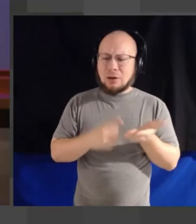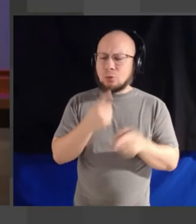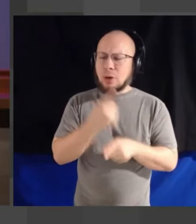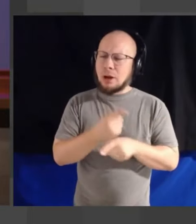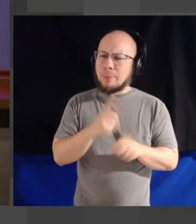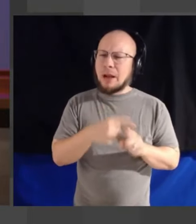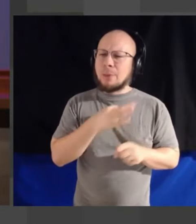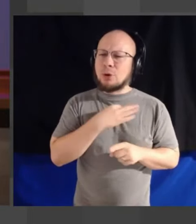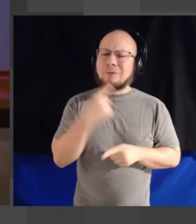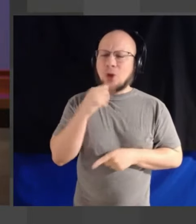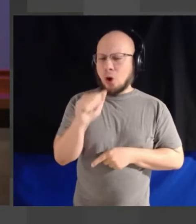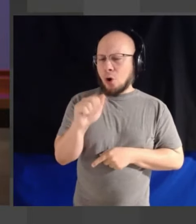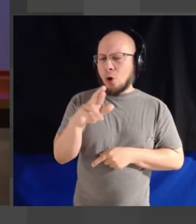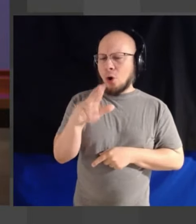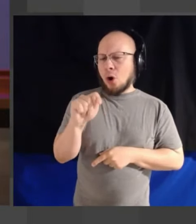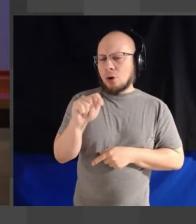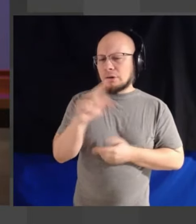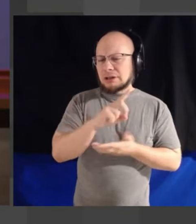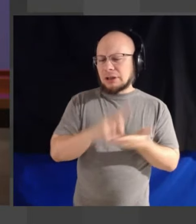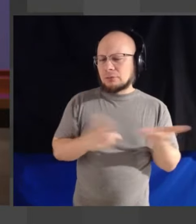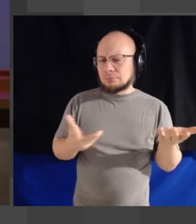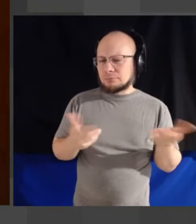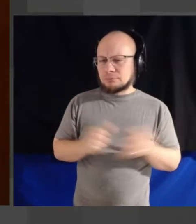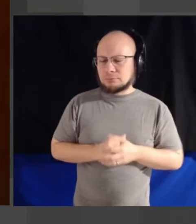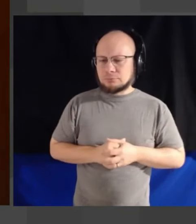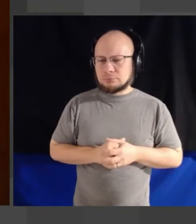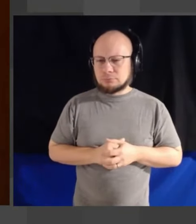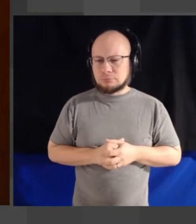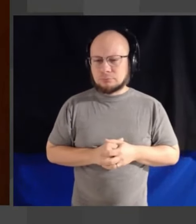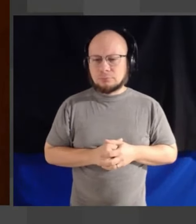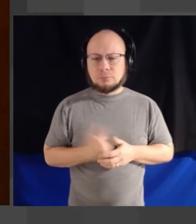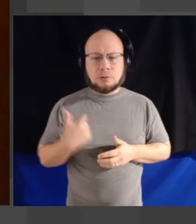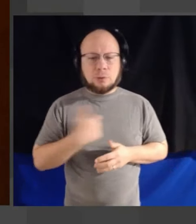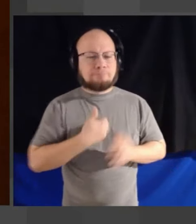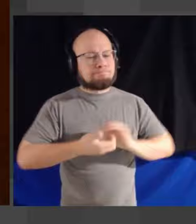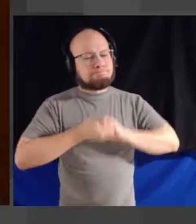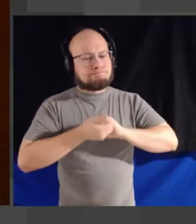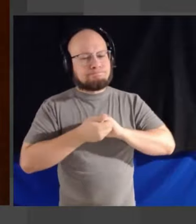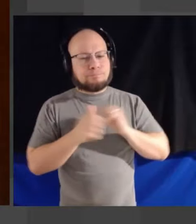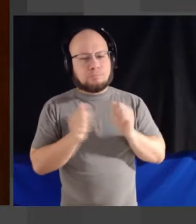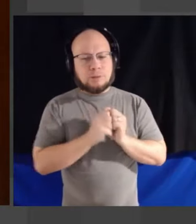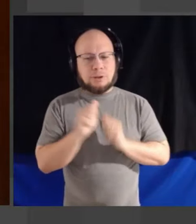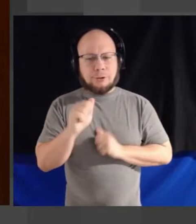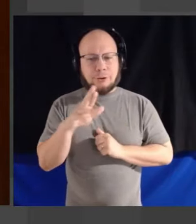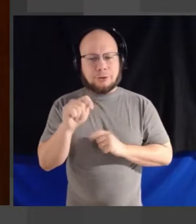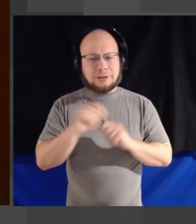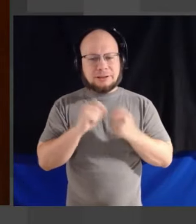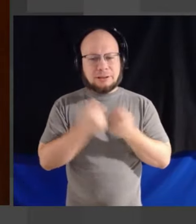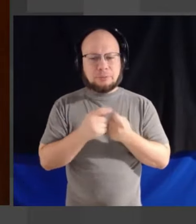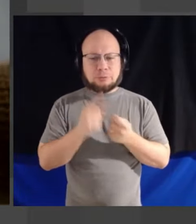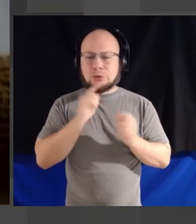THAT IS SO COOL. HOW DO YOU WORK ON THE ART SIDE?